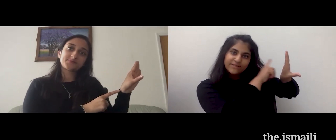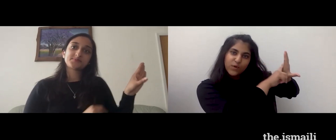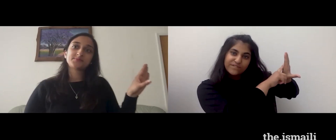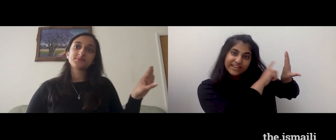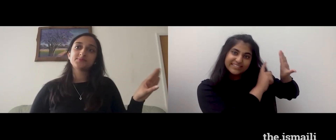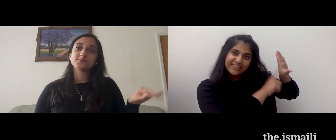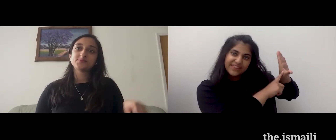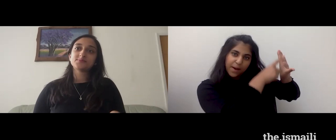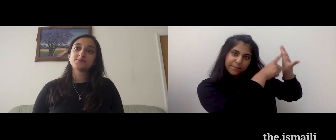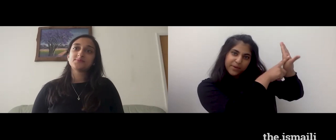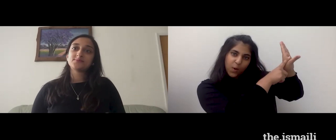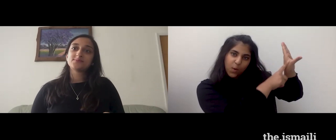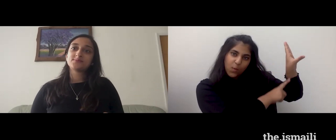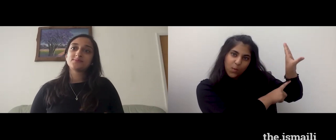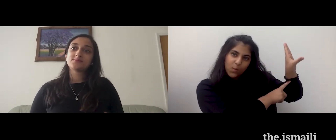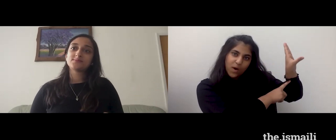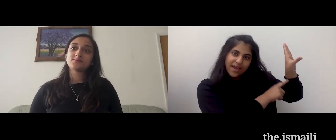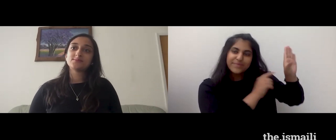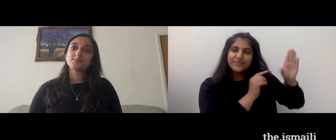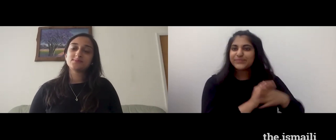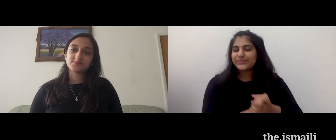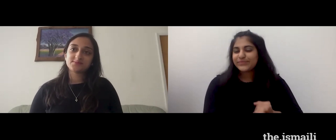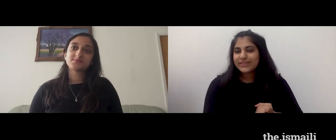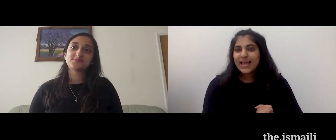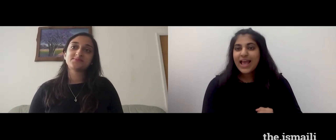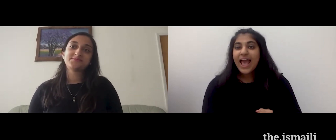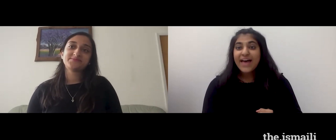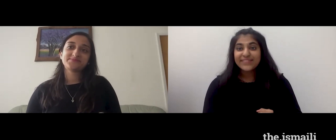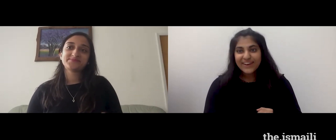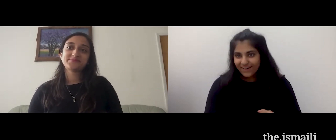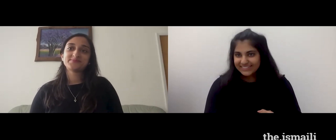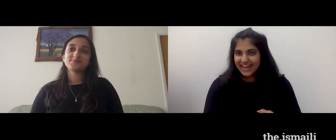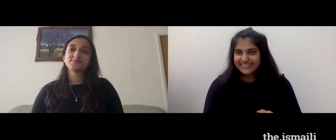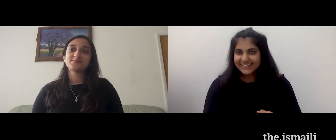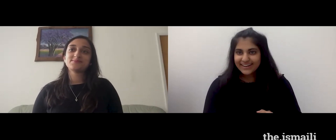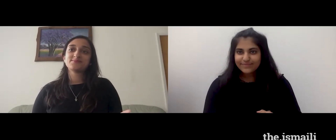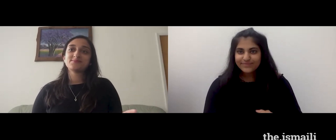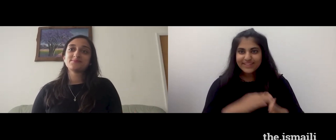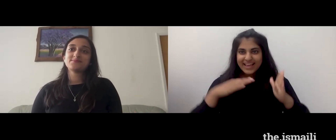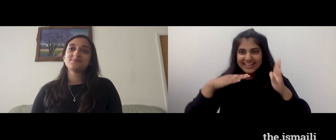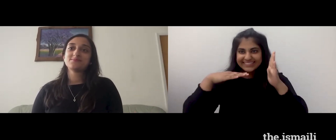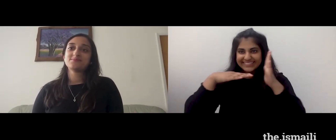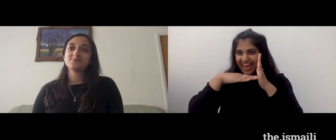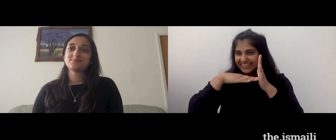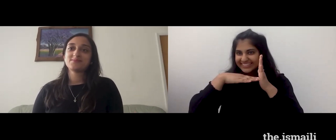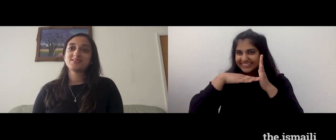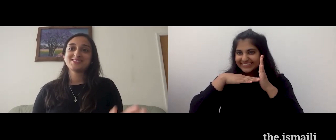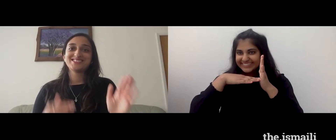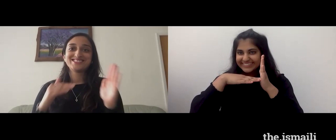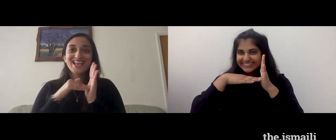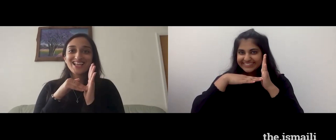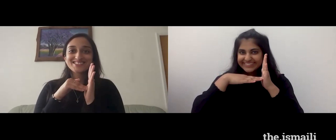Four fingers and the thumb “Y” And the last letter “Z”.